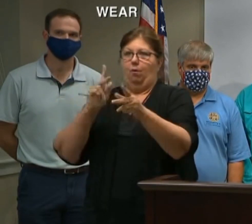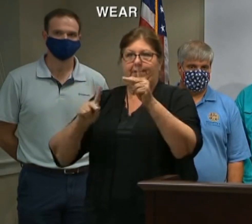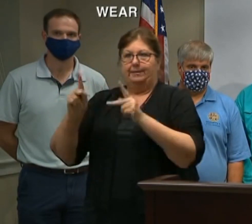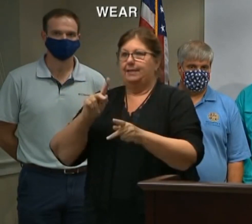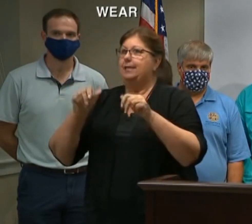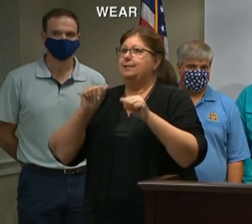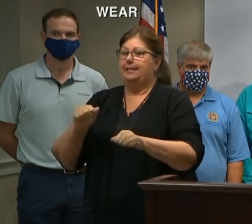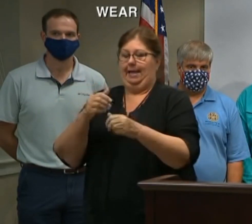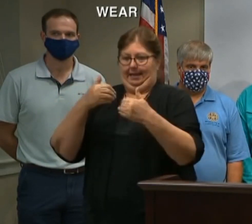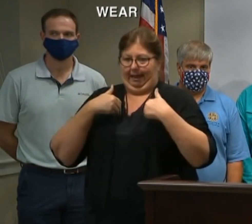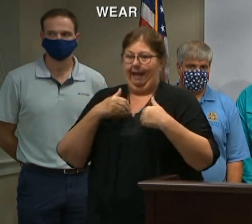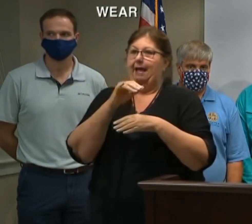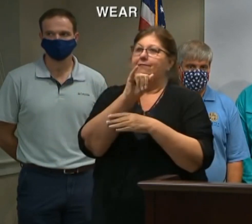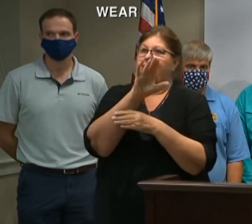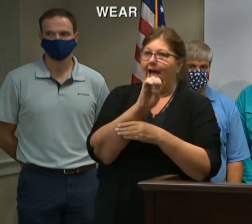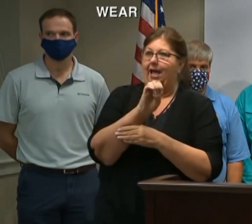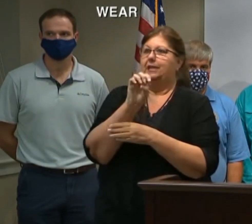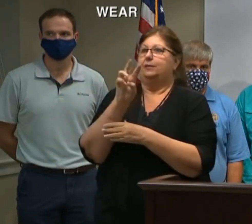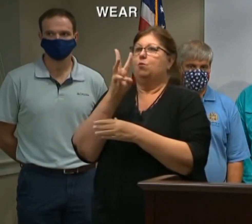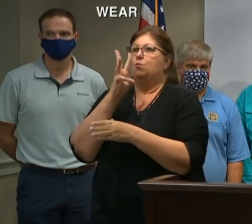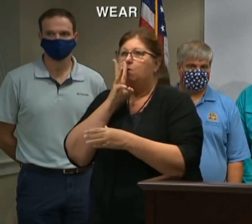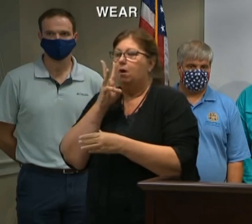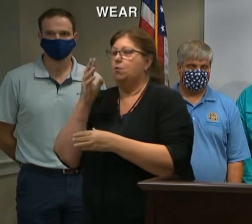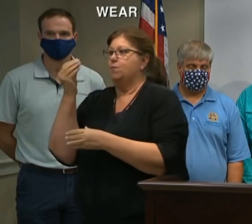ice and water and food we've given out many